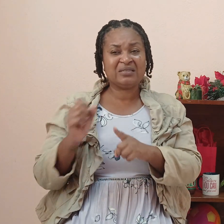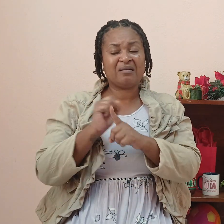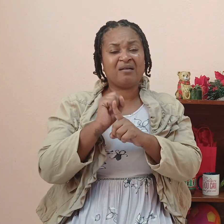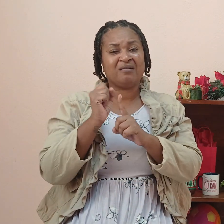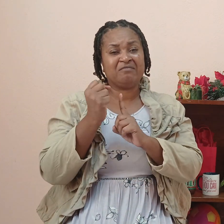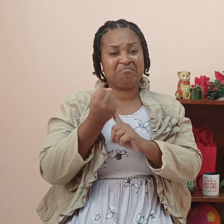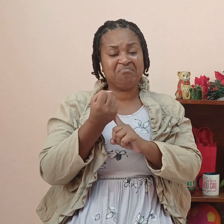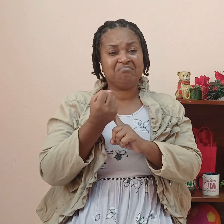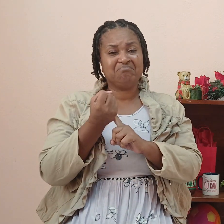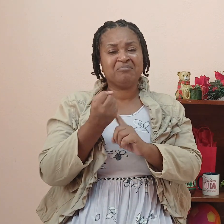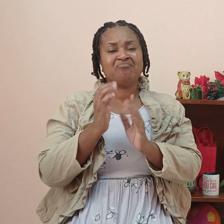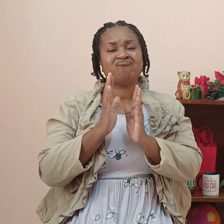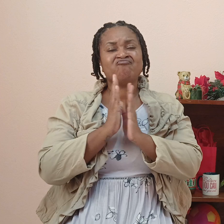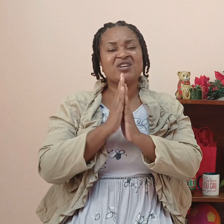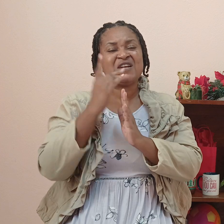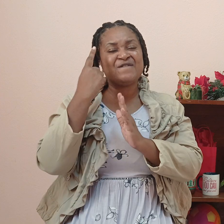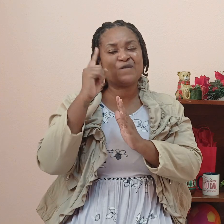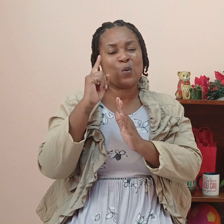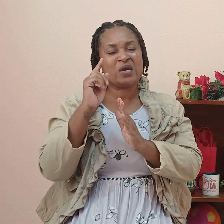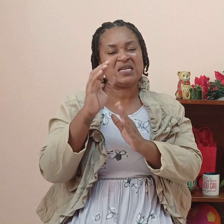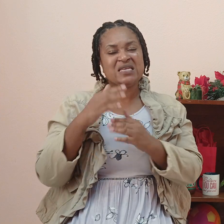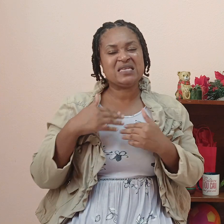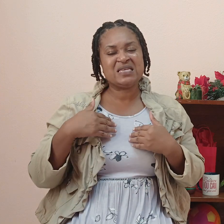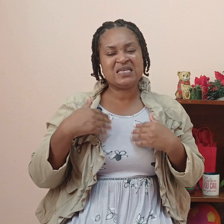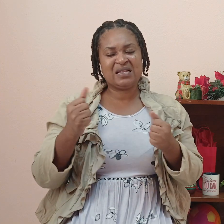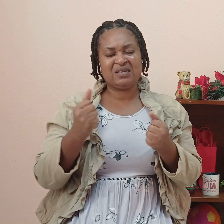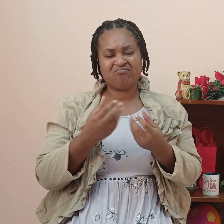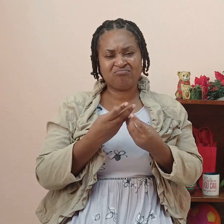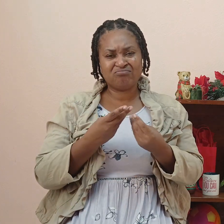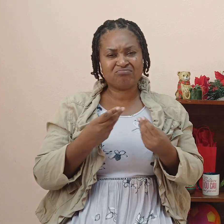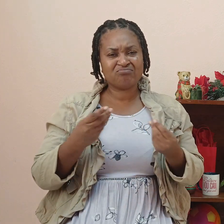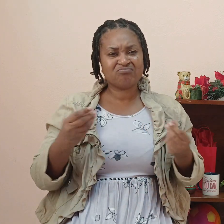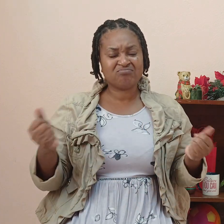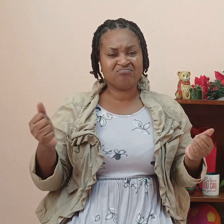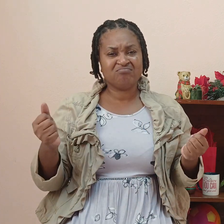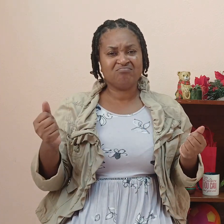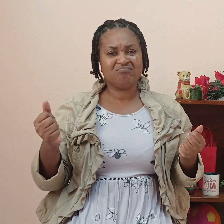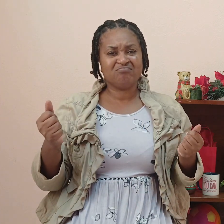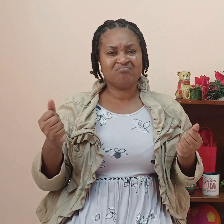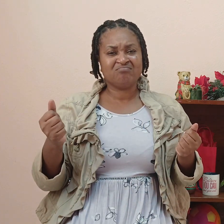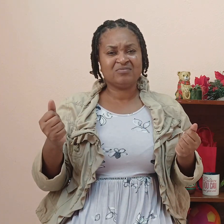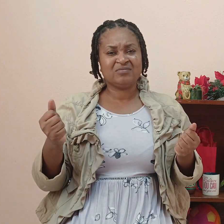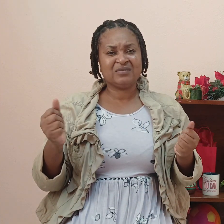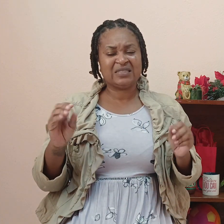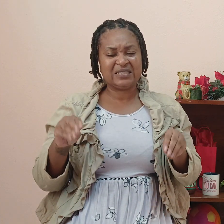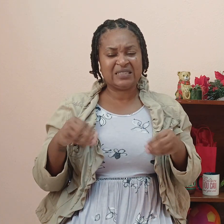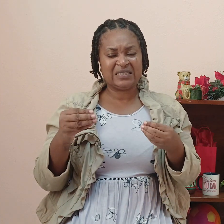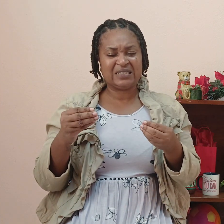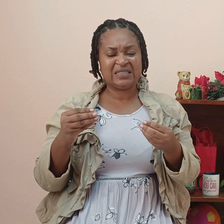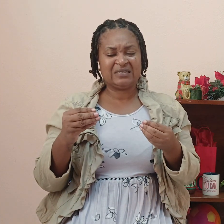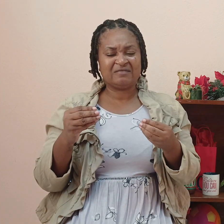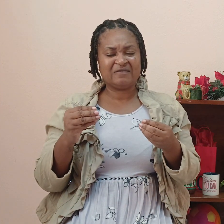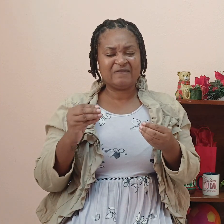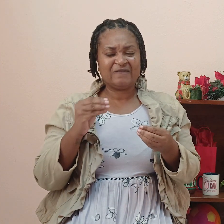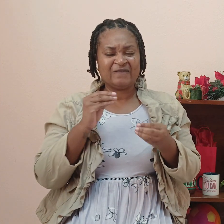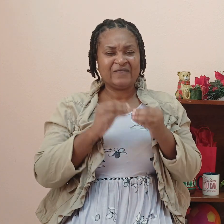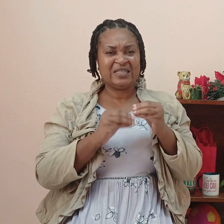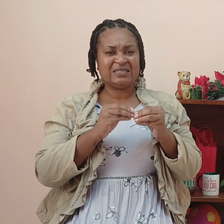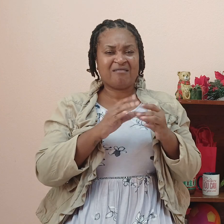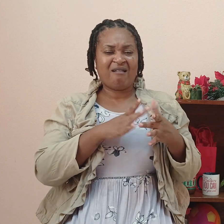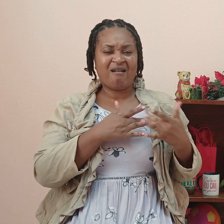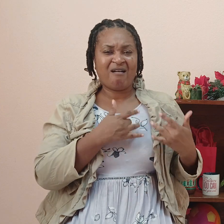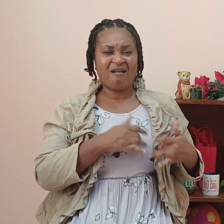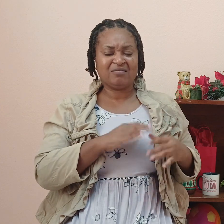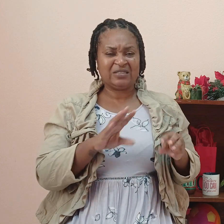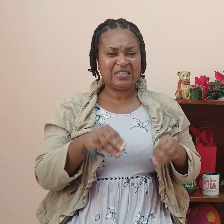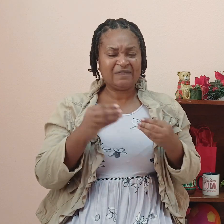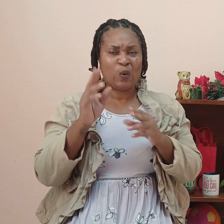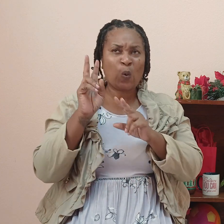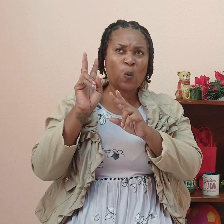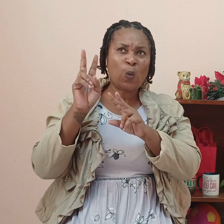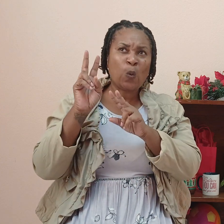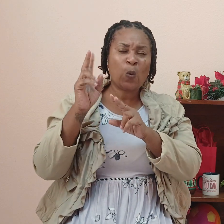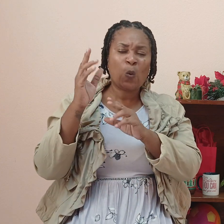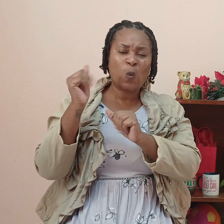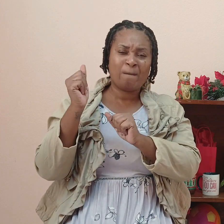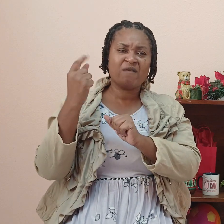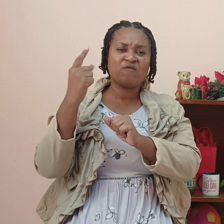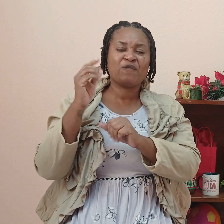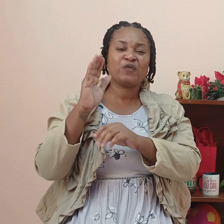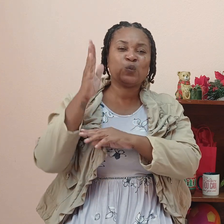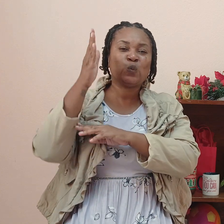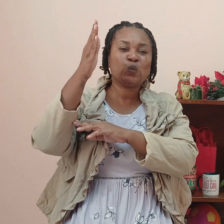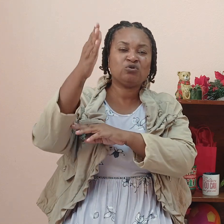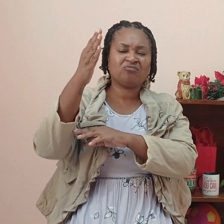pray for healing. Lord, restore their hearts and give them hope for the future. Remind them that